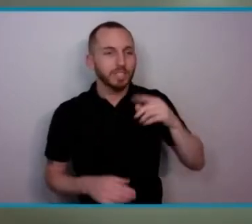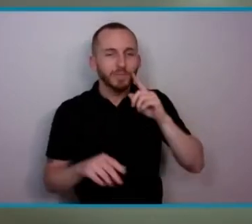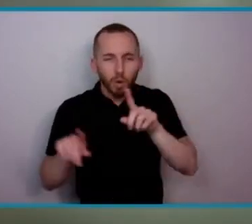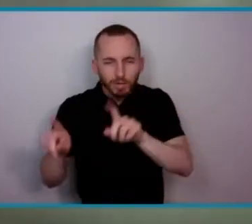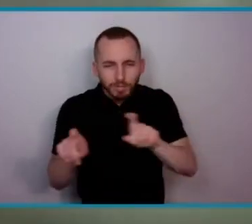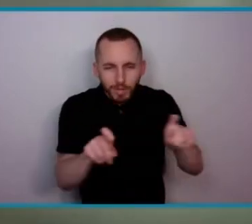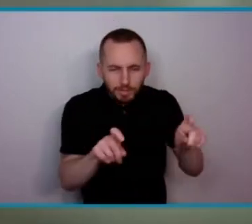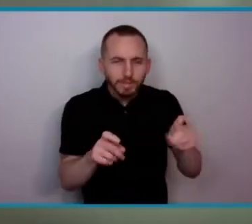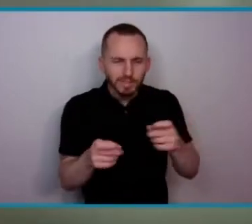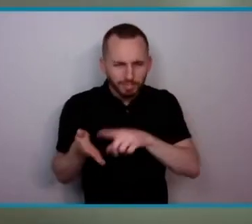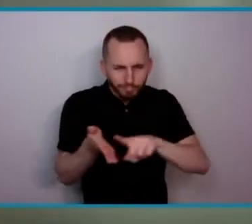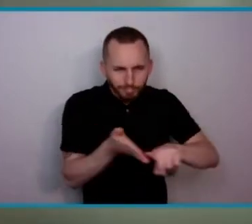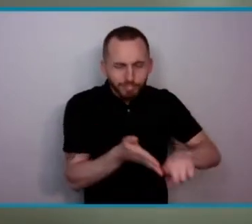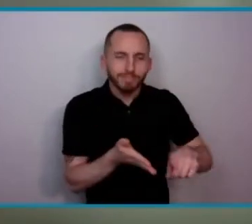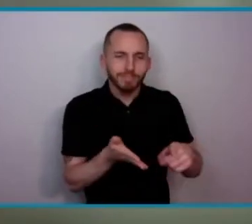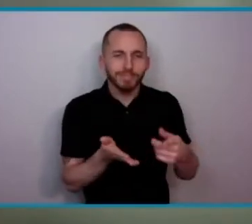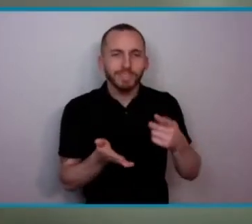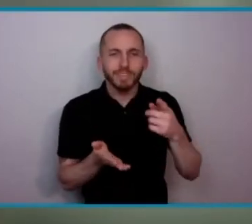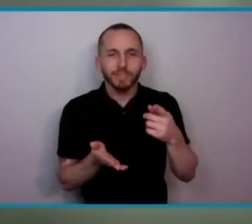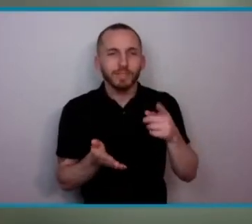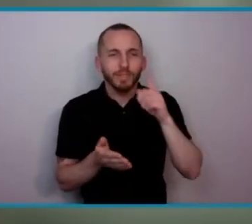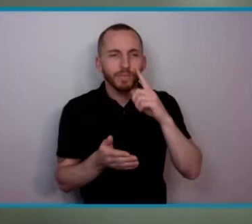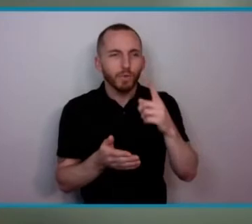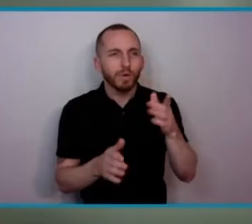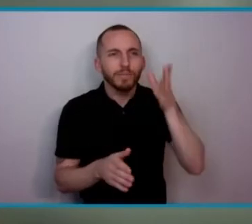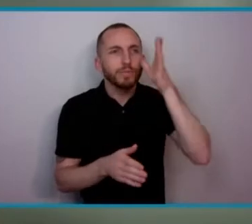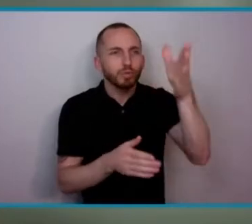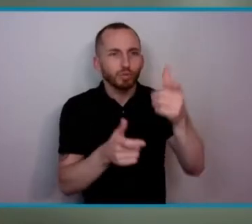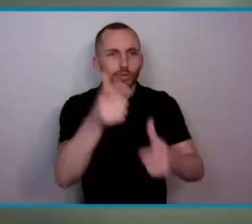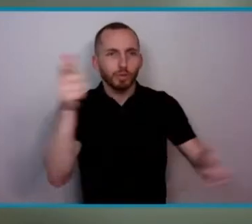for larger scale studies that Sunil referred to.